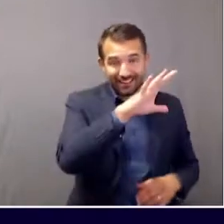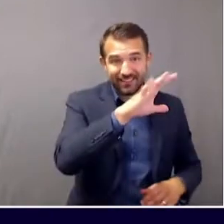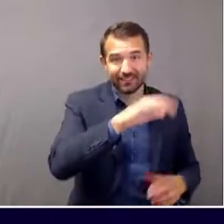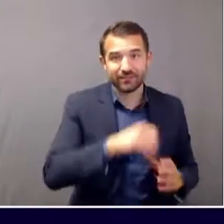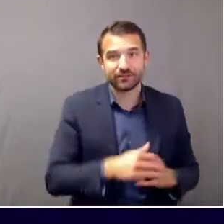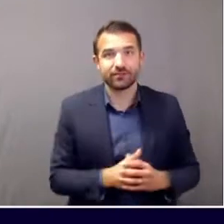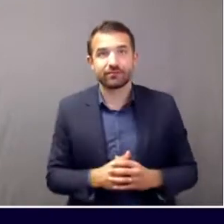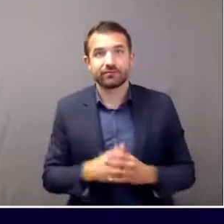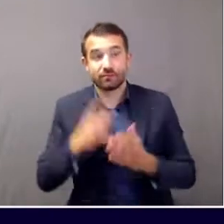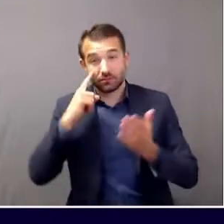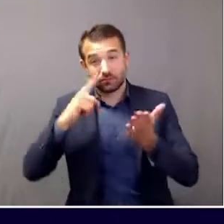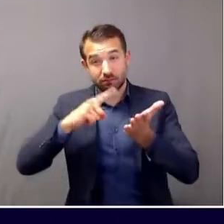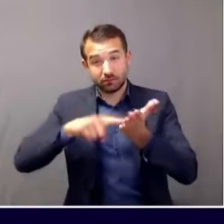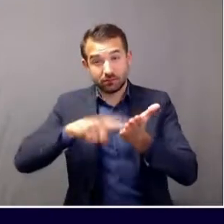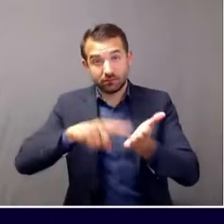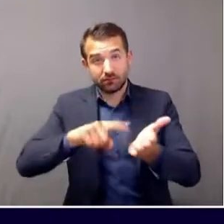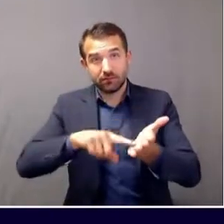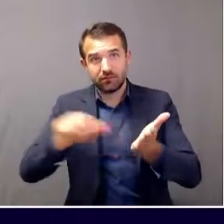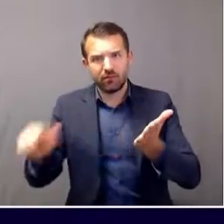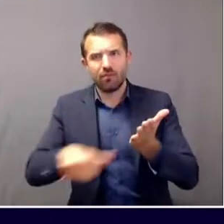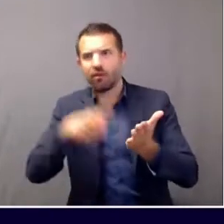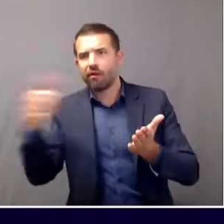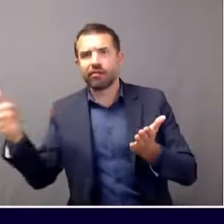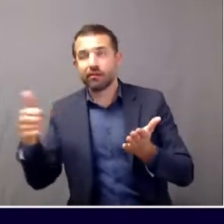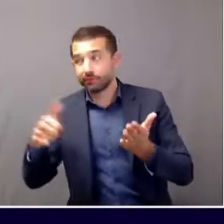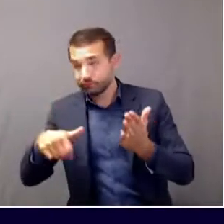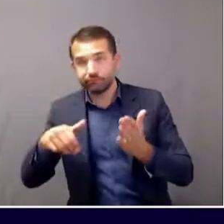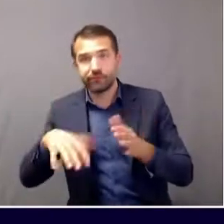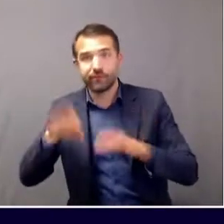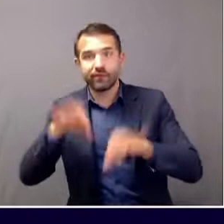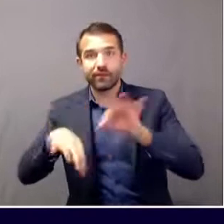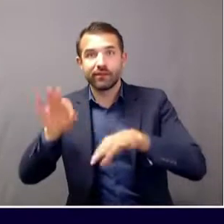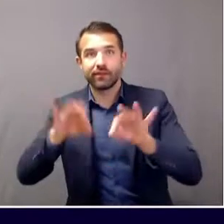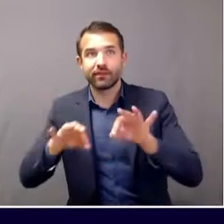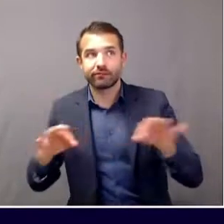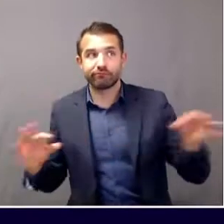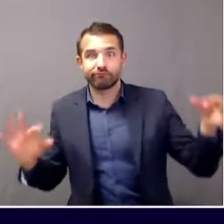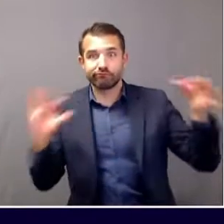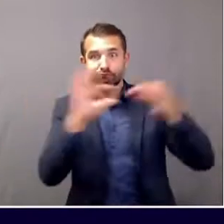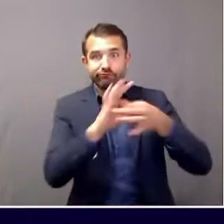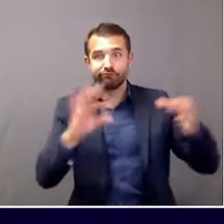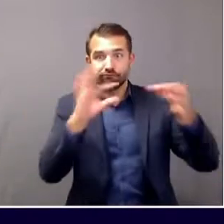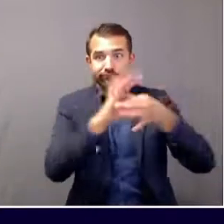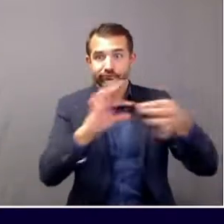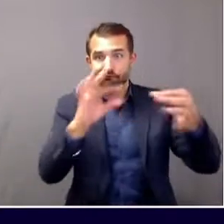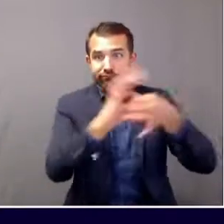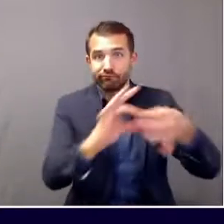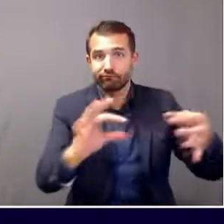cases of coke in nineteen eighteen could be potentially